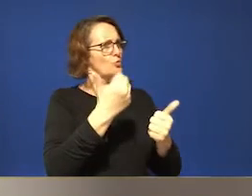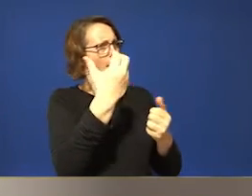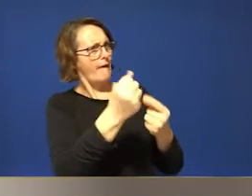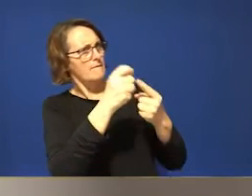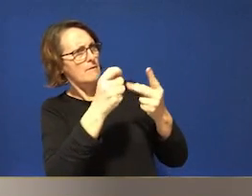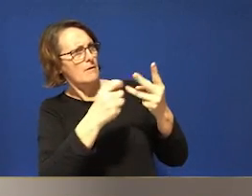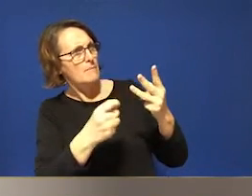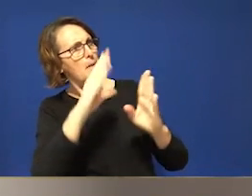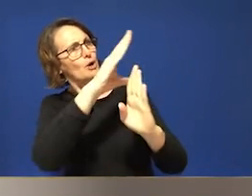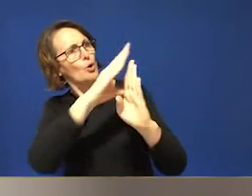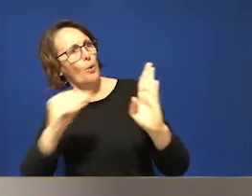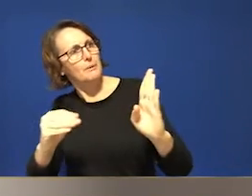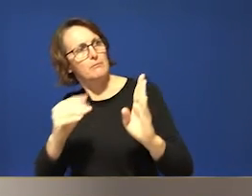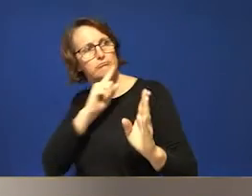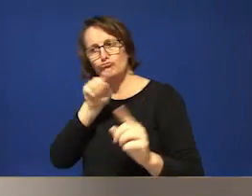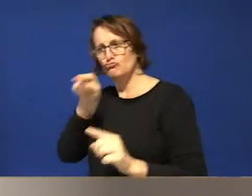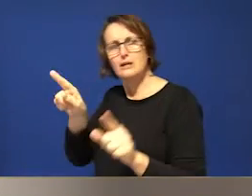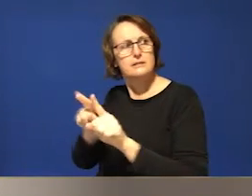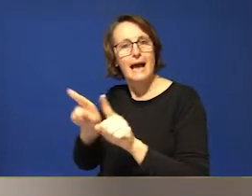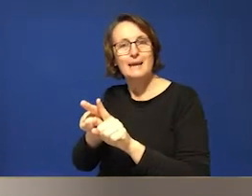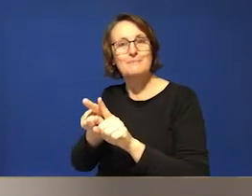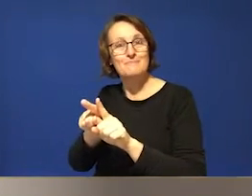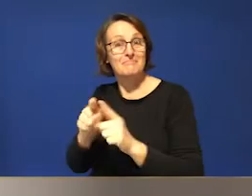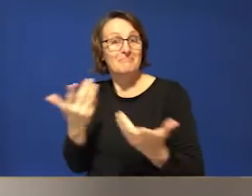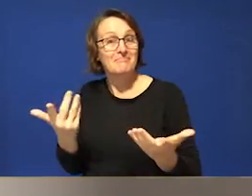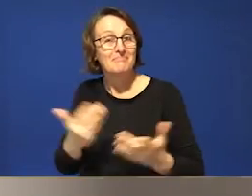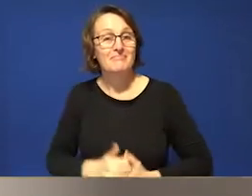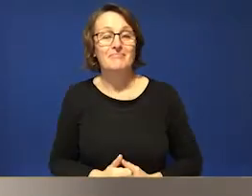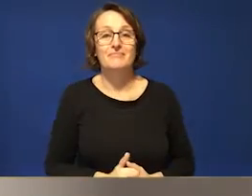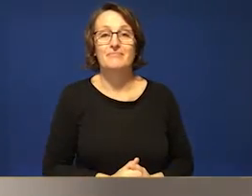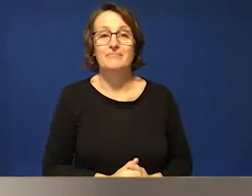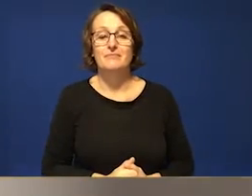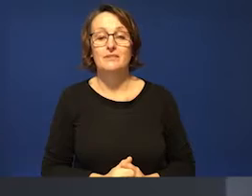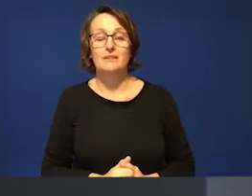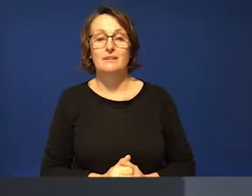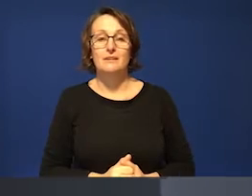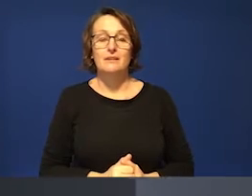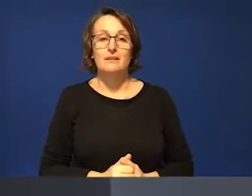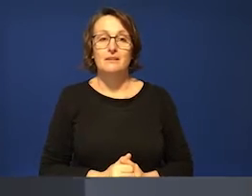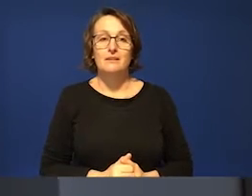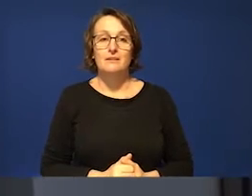And there are lots of other examples locally and internationally, but that one in particular, because it's a neighbor and we found those